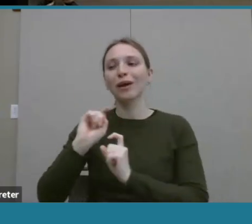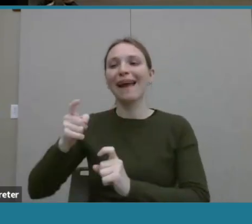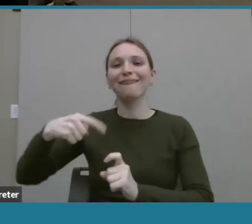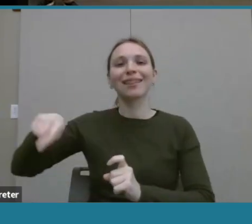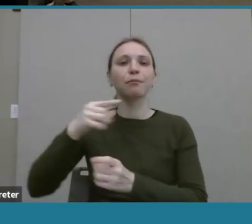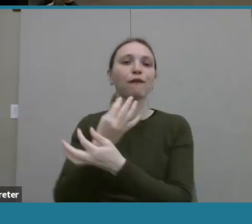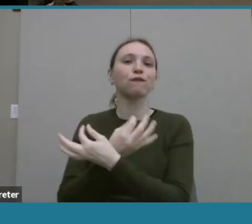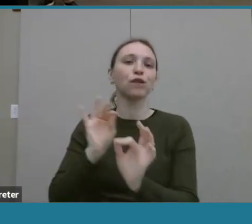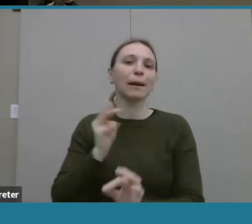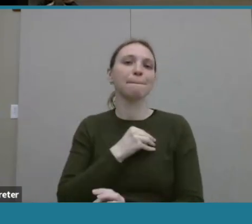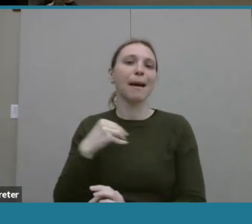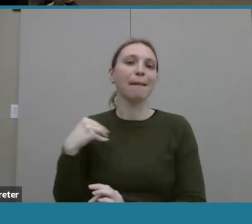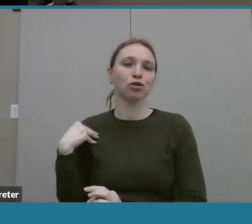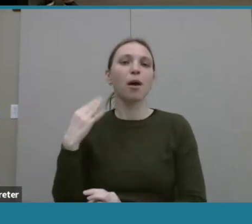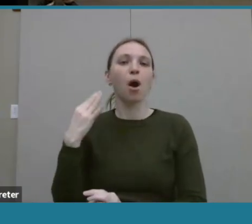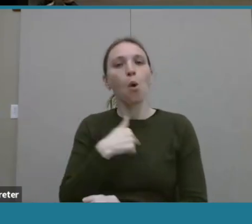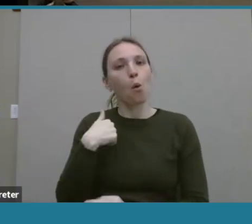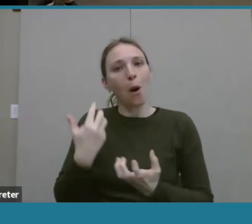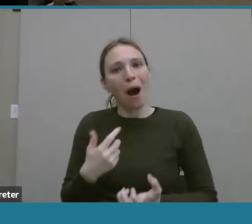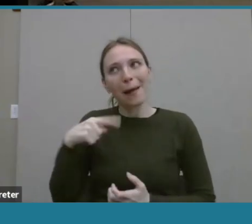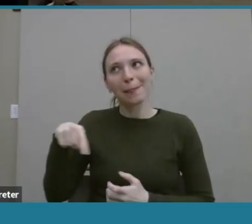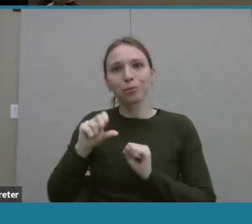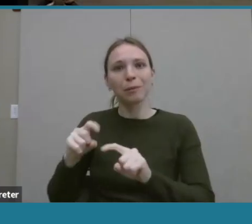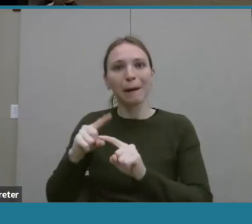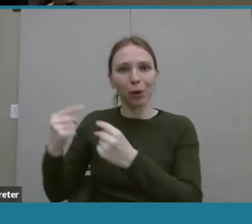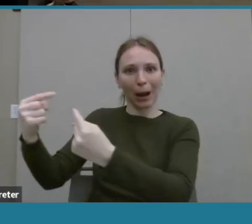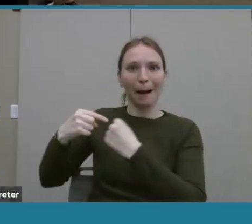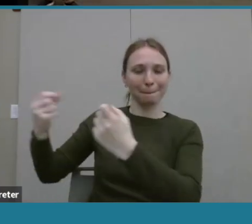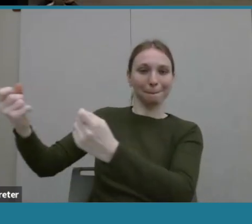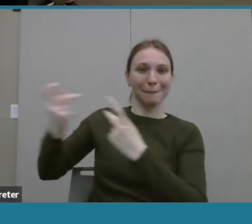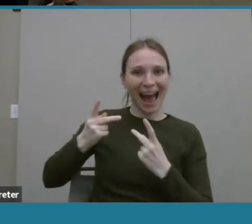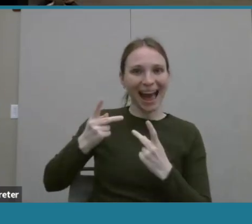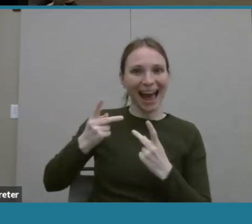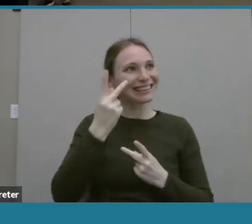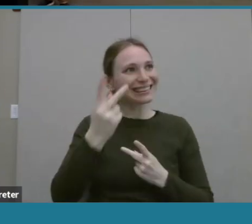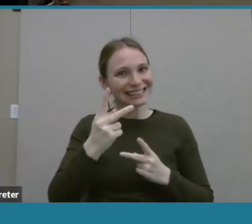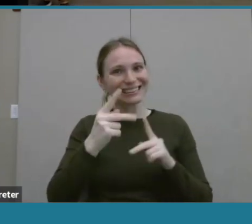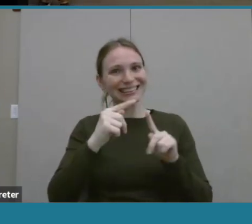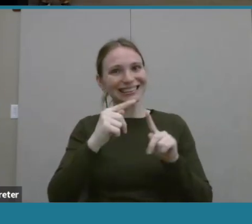wanted everybody to be able to come back and see the signs. And so that's something that we learned from our colleagues in teen programs who